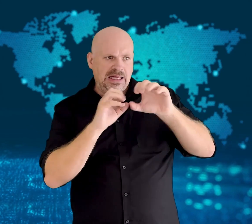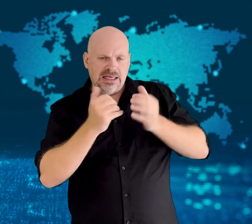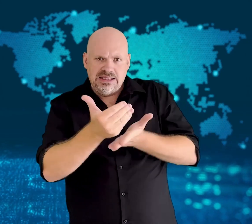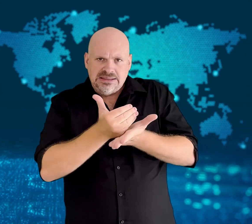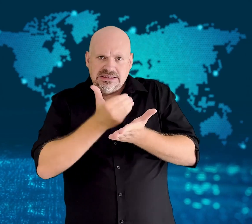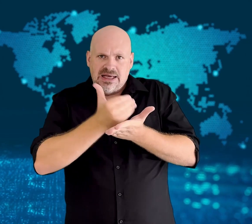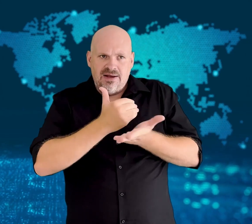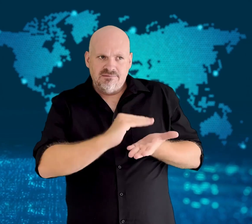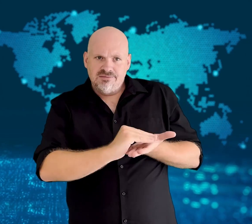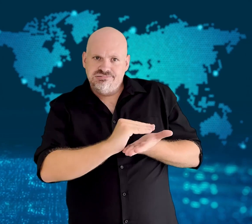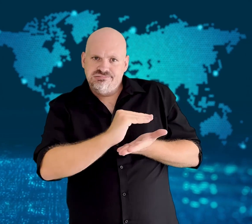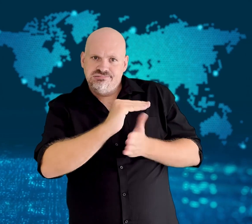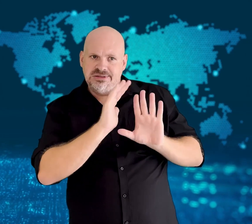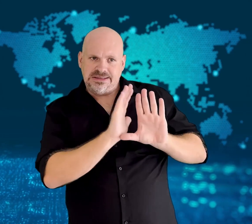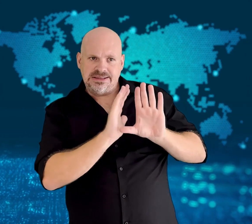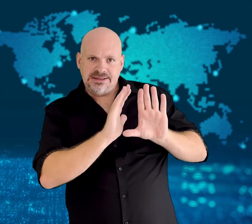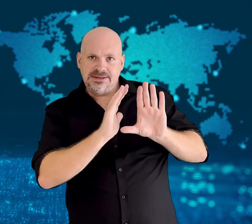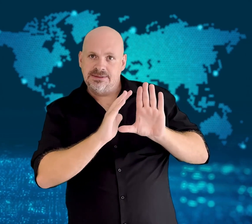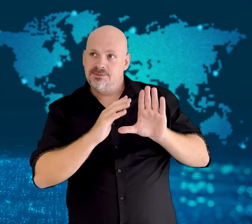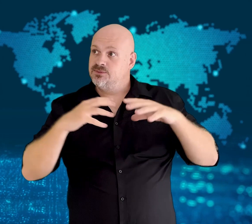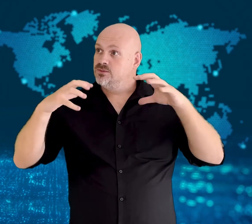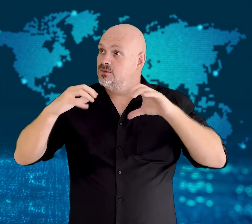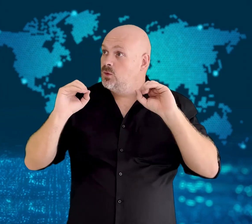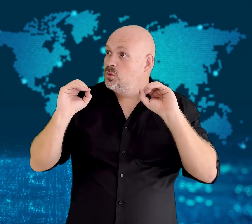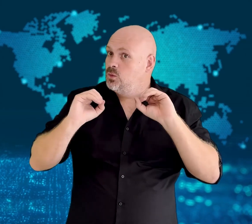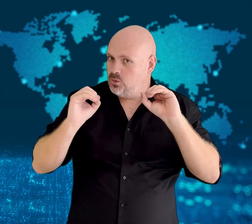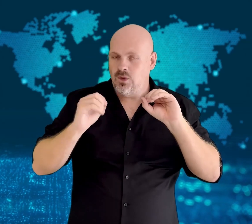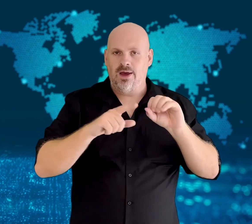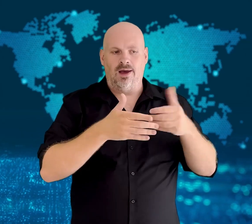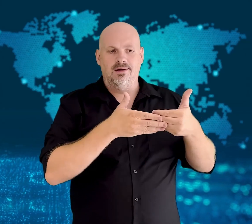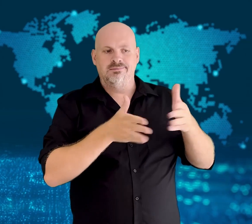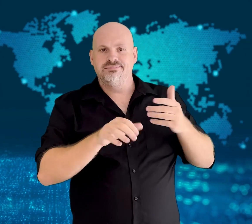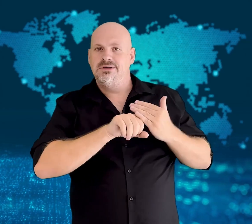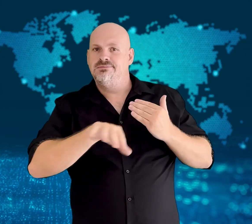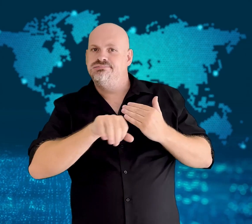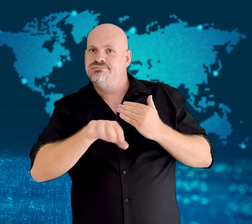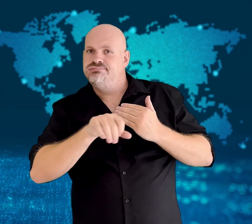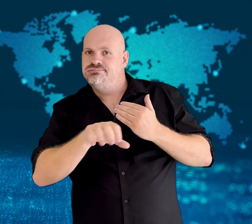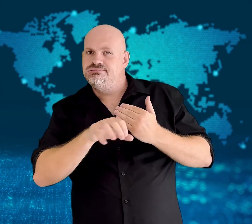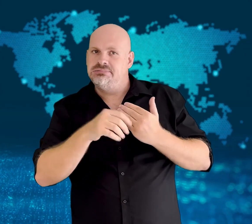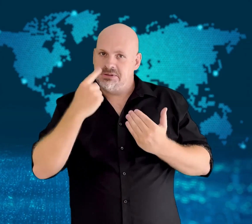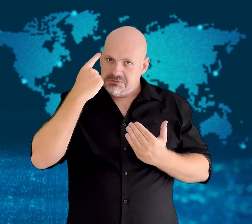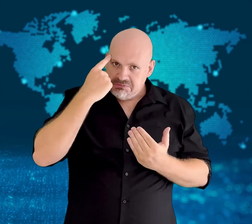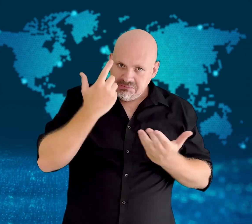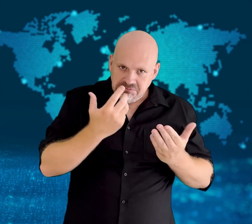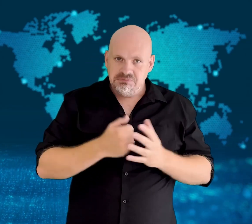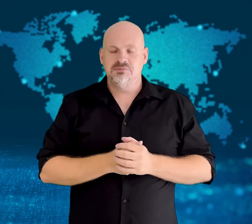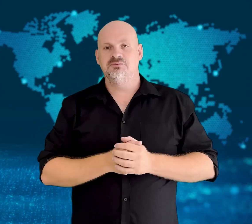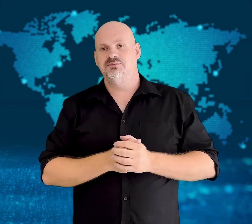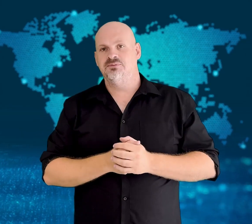from years of heavy rain so that it could be used during drier times.